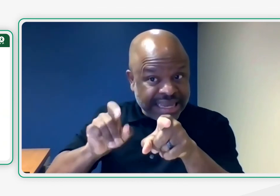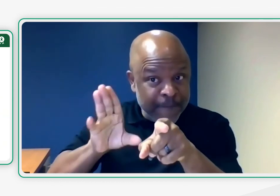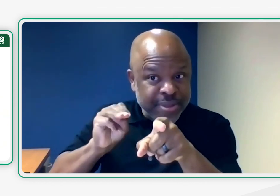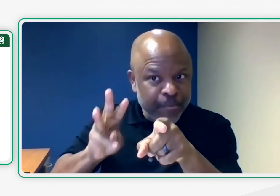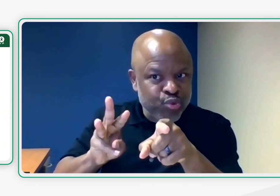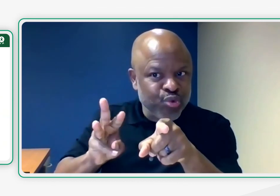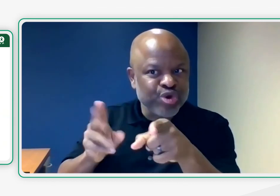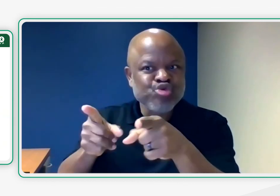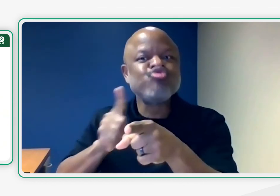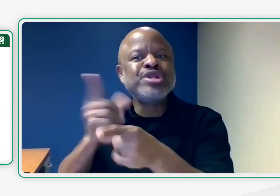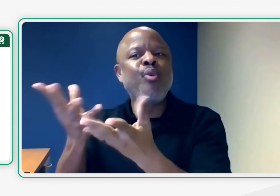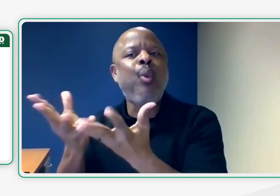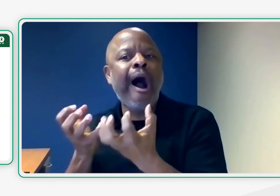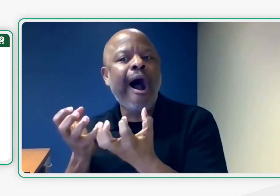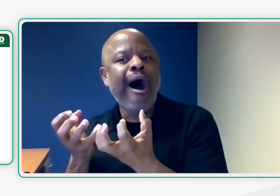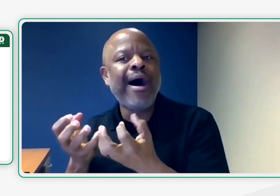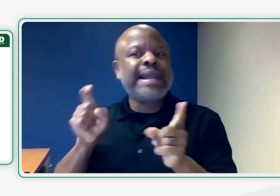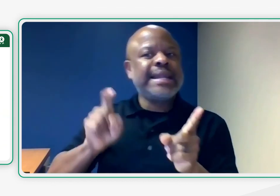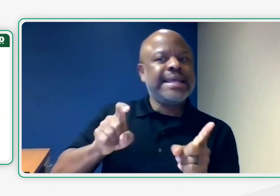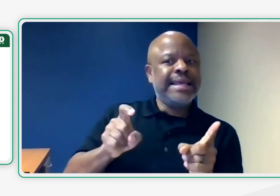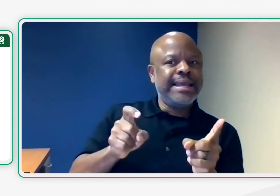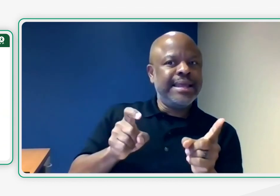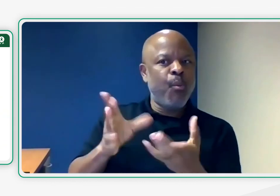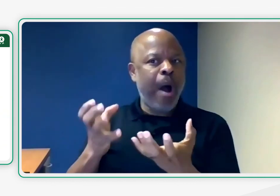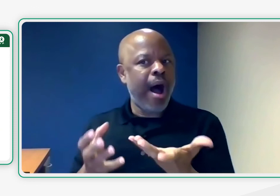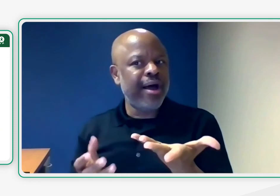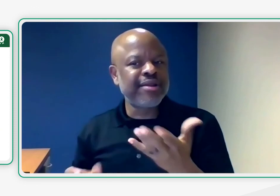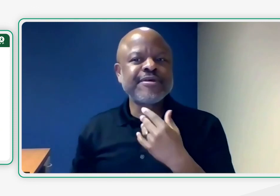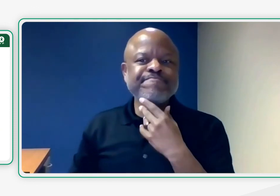So I talked it over with my wife. And she said, “Alex, do you really need this BMW,